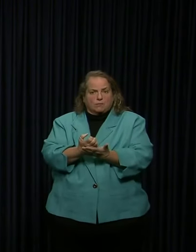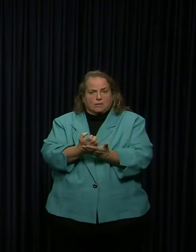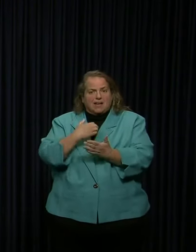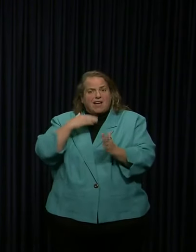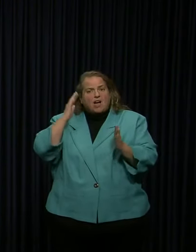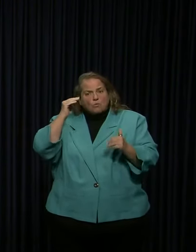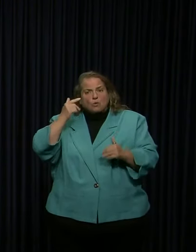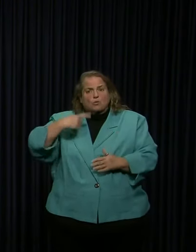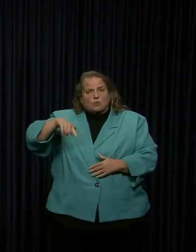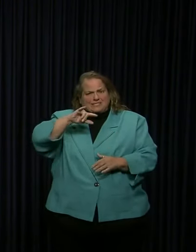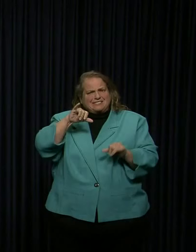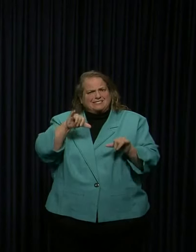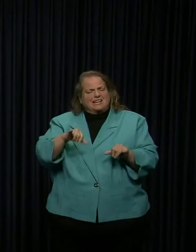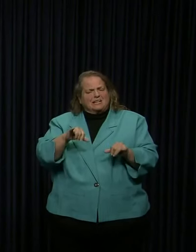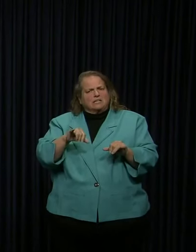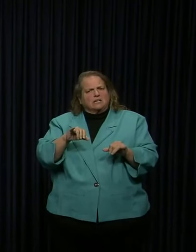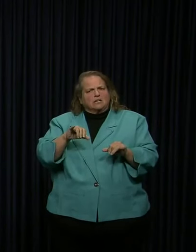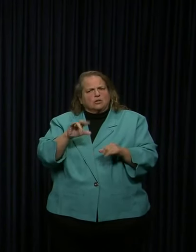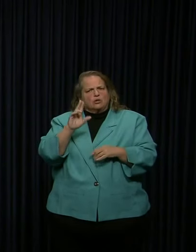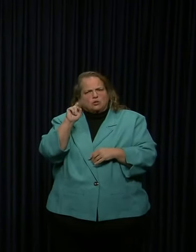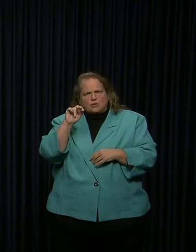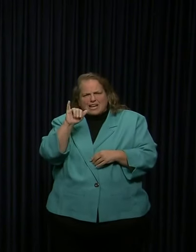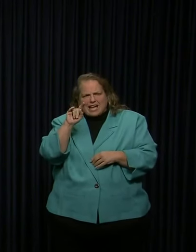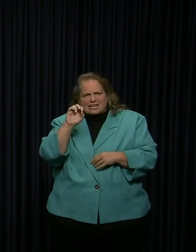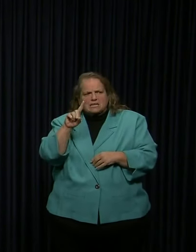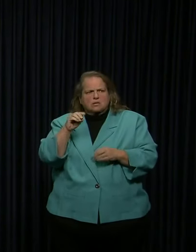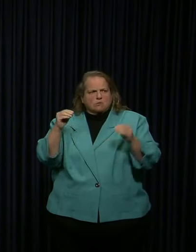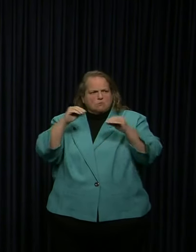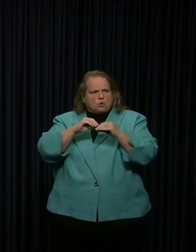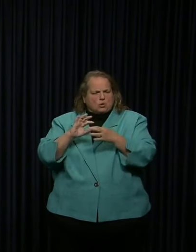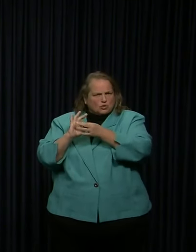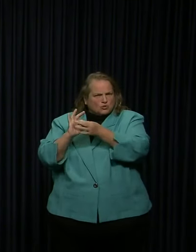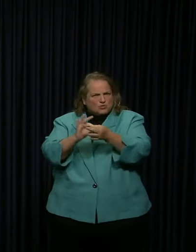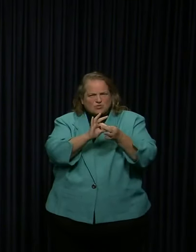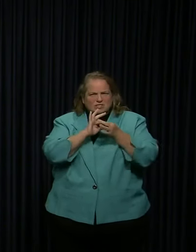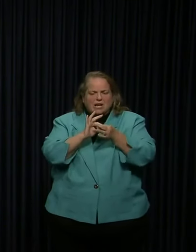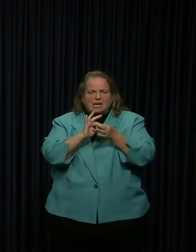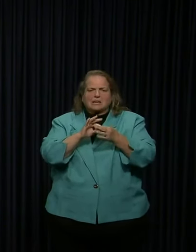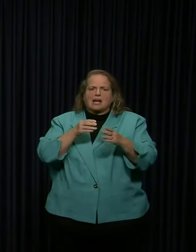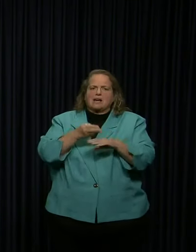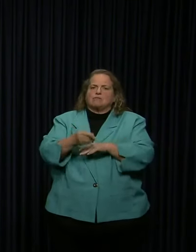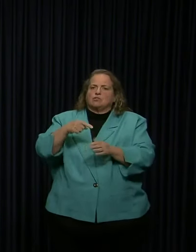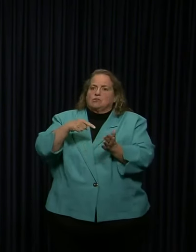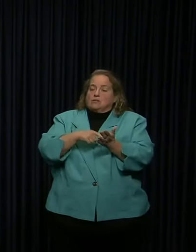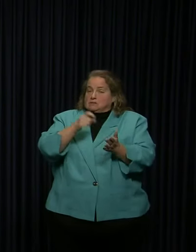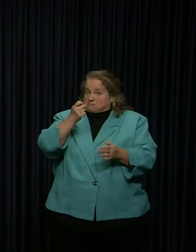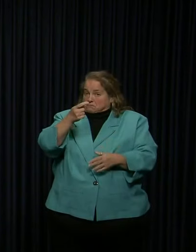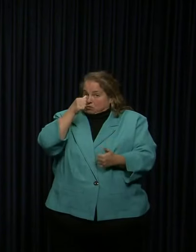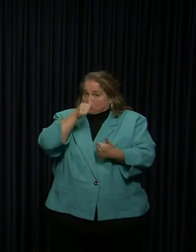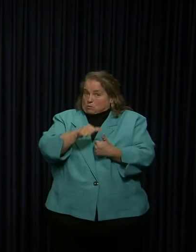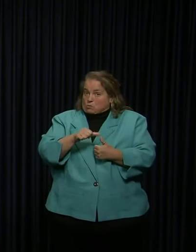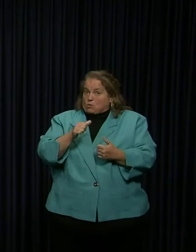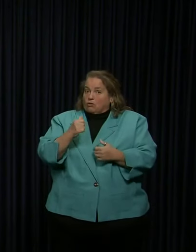PEOPLE HEALTHY. YOU STAY HOME, YOUR CONTACT DON'T END UP PASSING THROUGH OTHER PEOPLE AND RESULTING IN THE HARM OR THE DEATH OF A